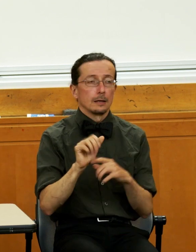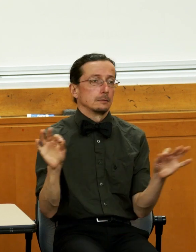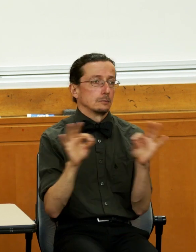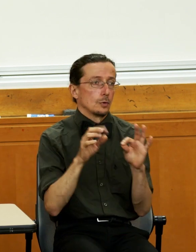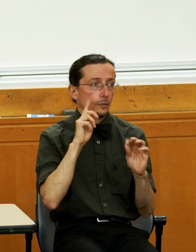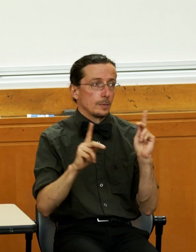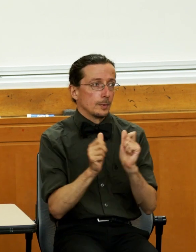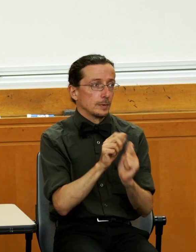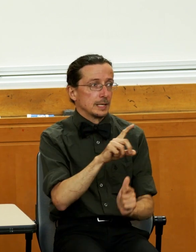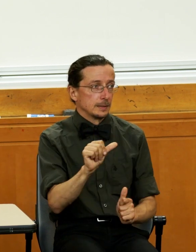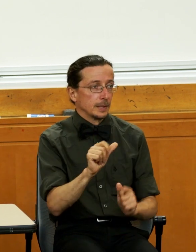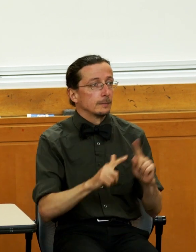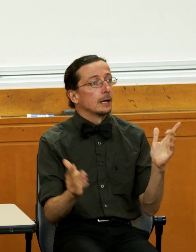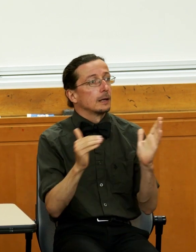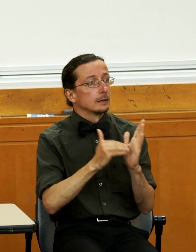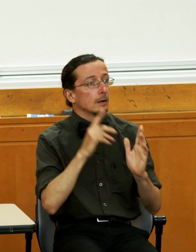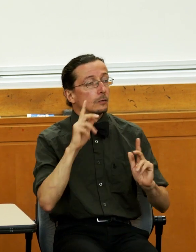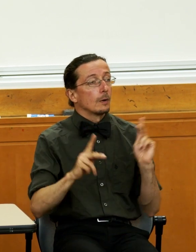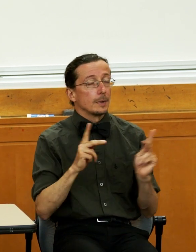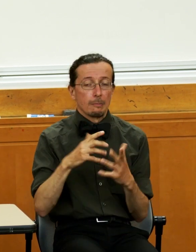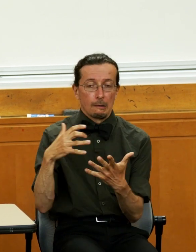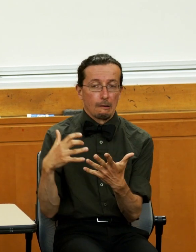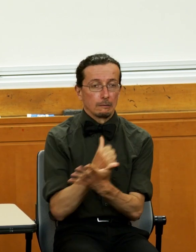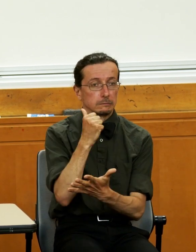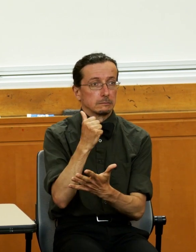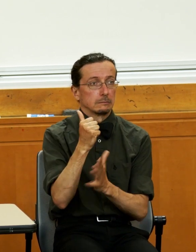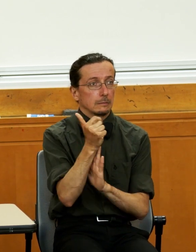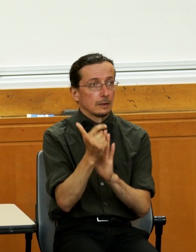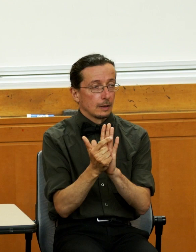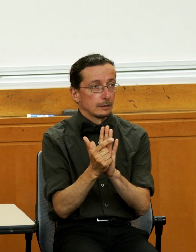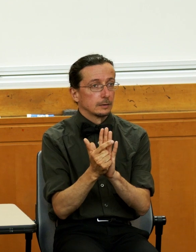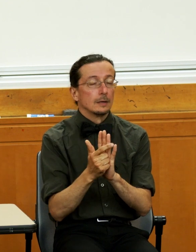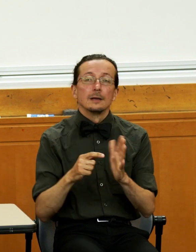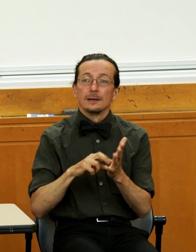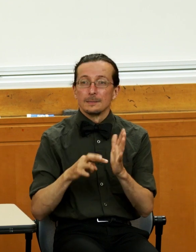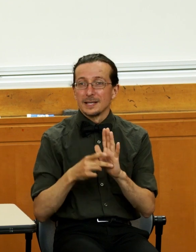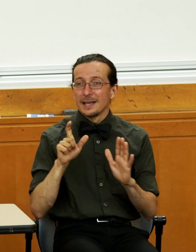But, again, in order for people to take advantage of laws, they have to know their rights,